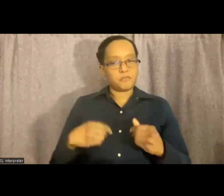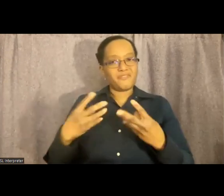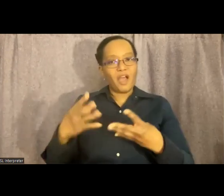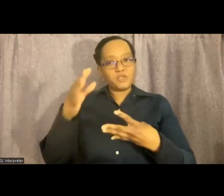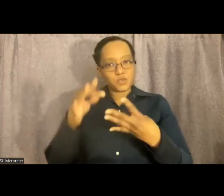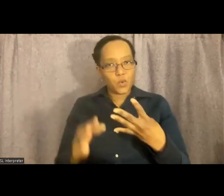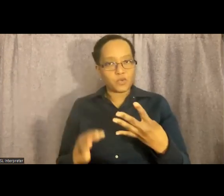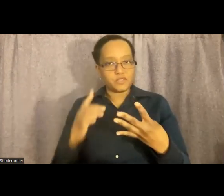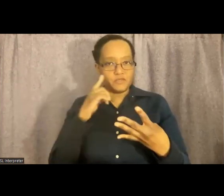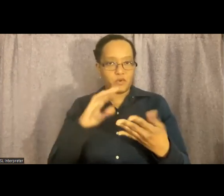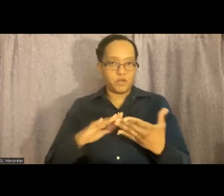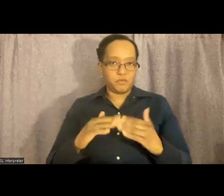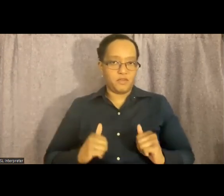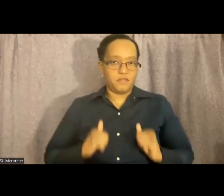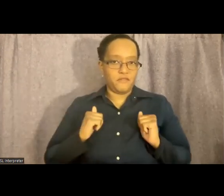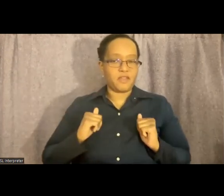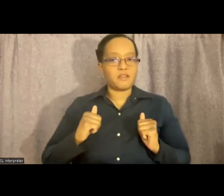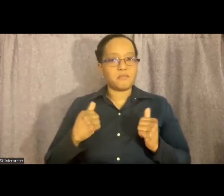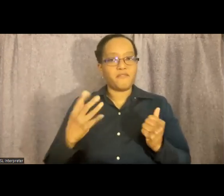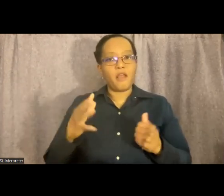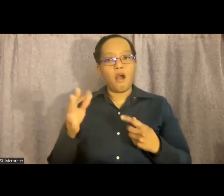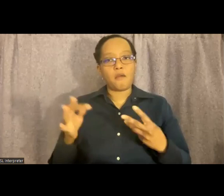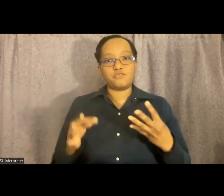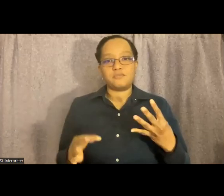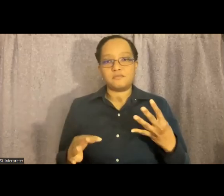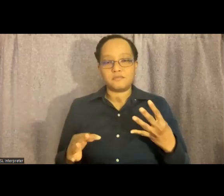a choice . Those options actually exist.